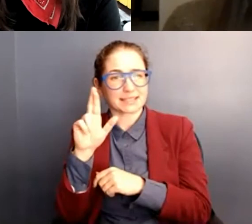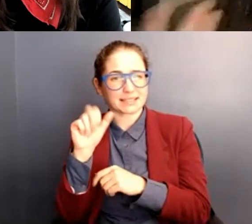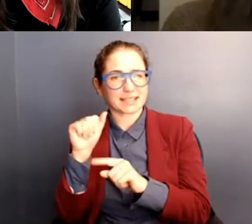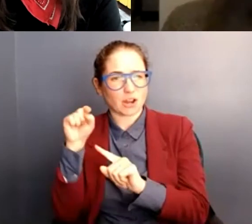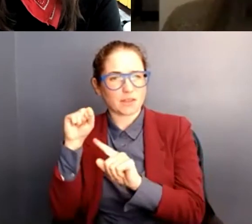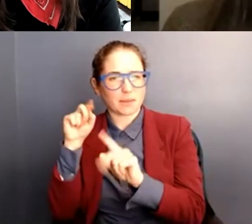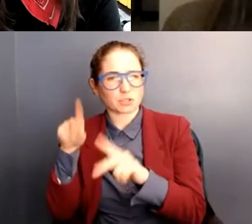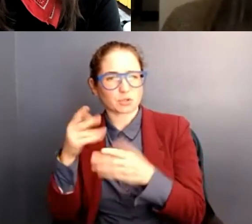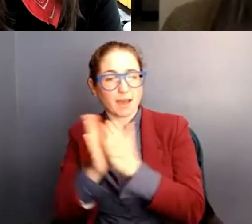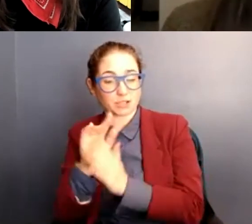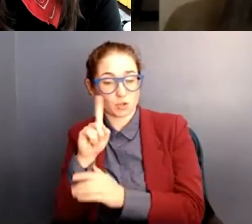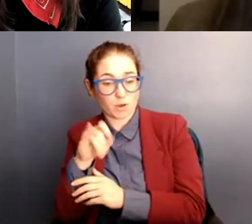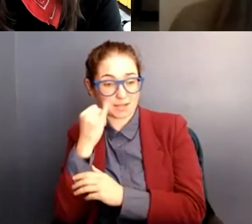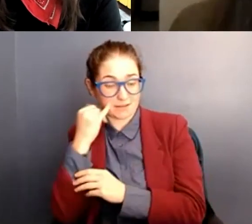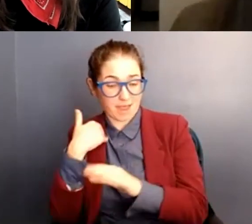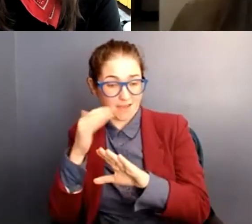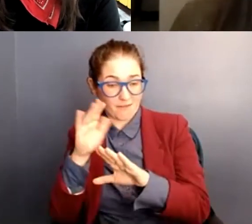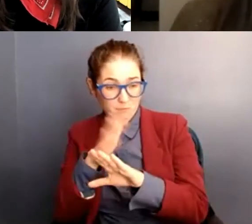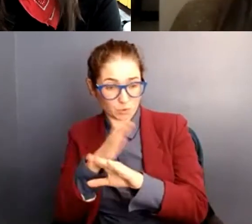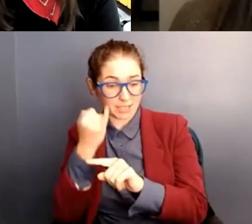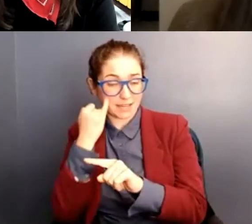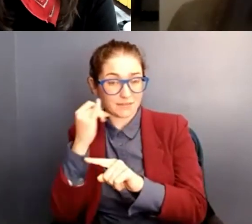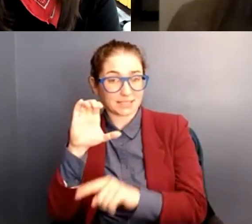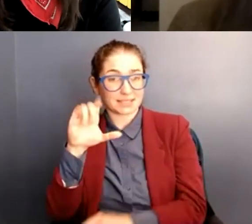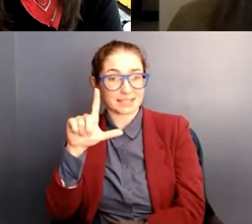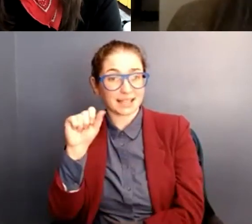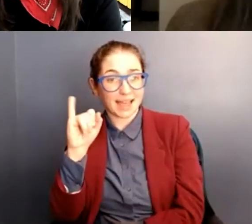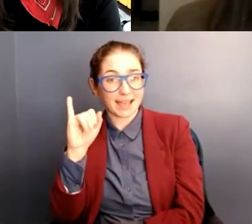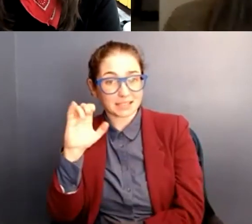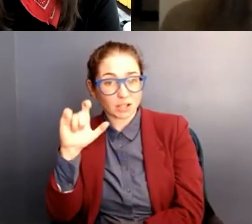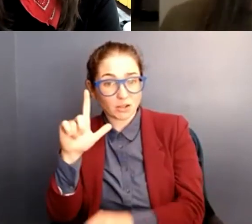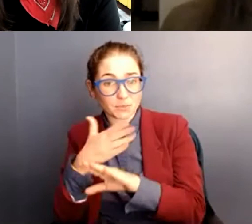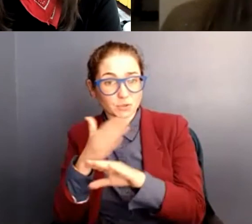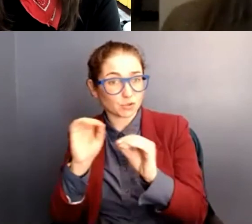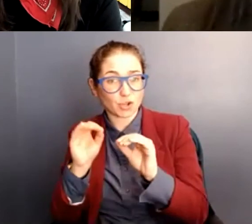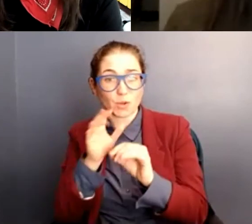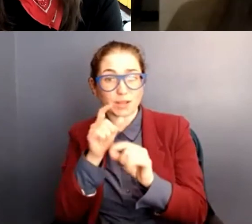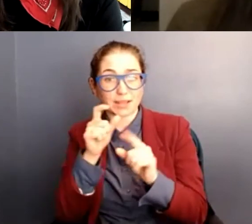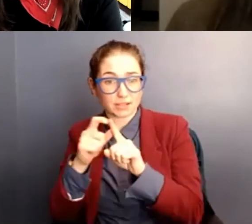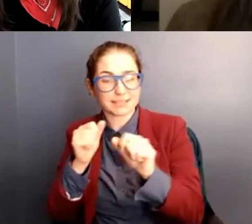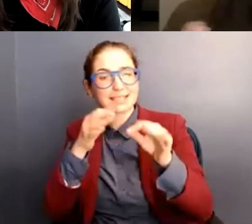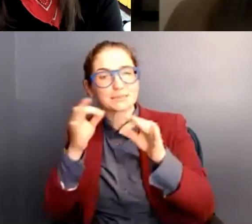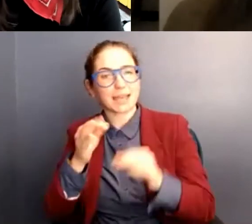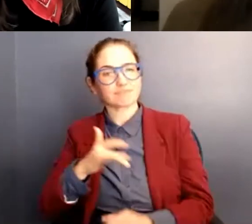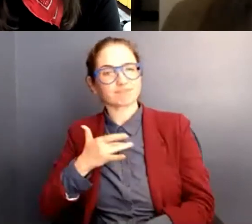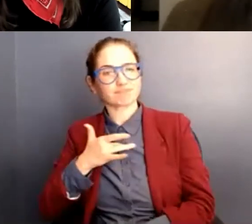when you do have music, even if it's classical music or music without lyrics to help explain the mood, because we know that